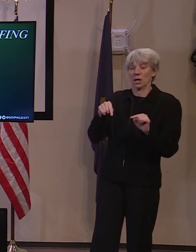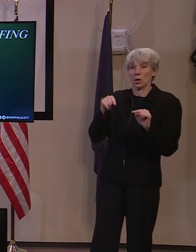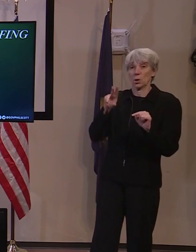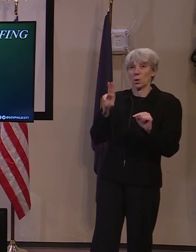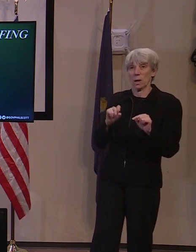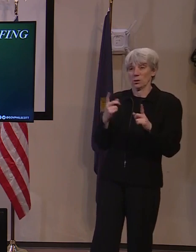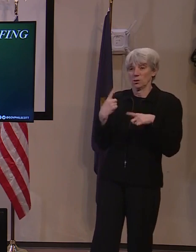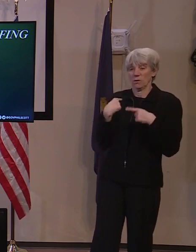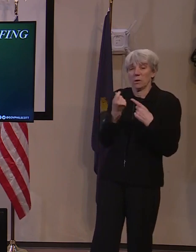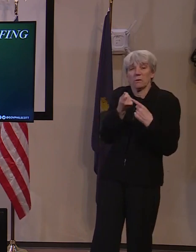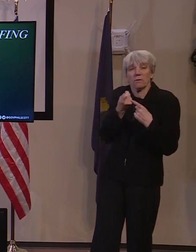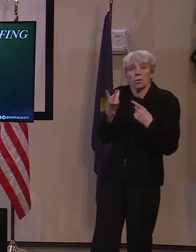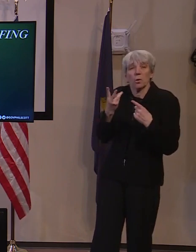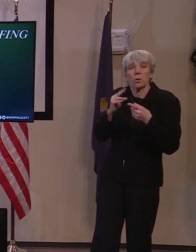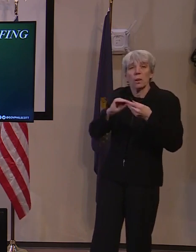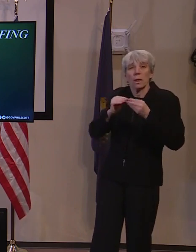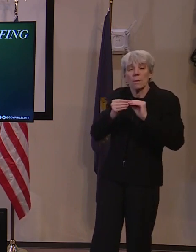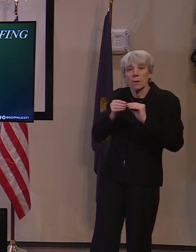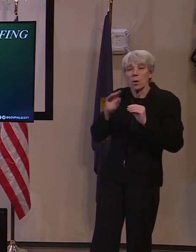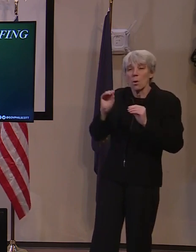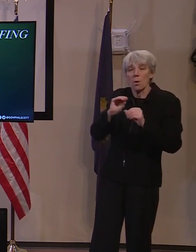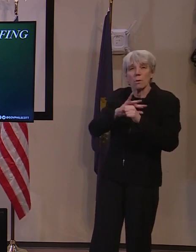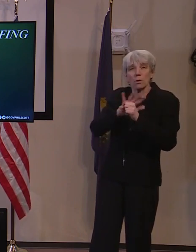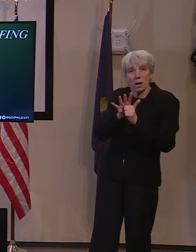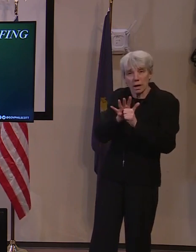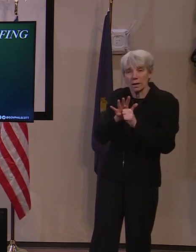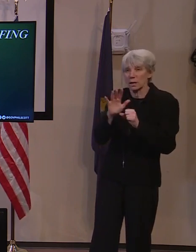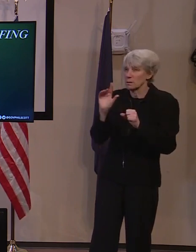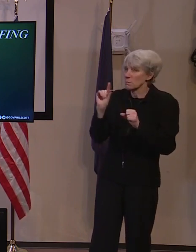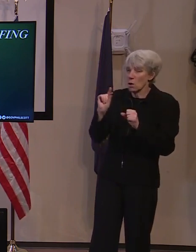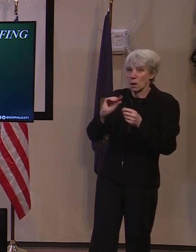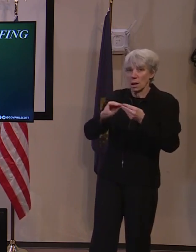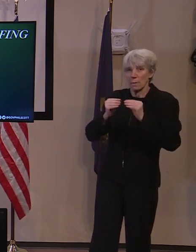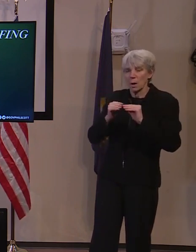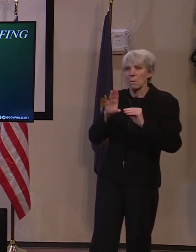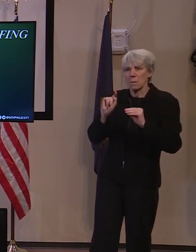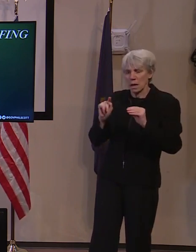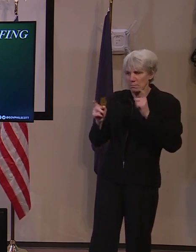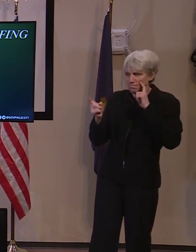United States, that the rate of breakthrough infection will be higher.